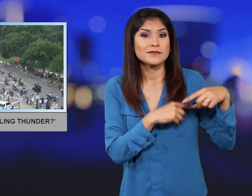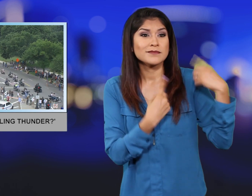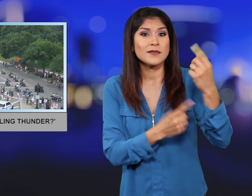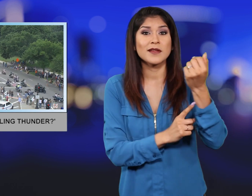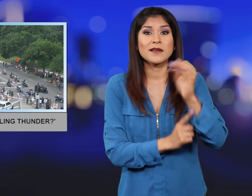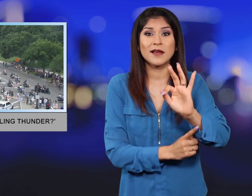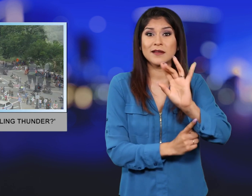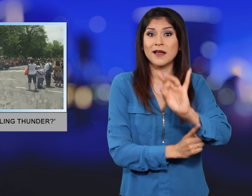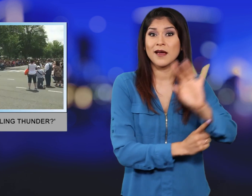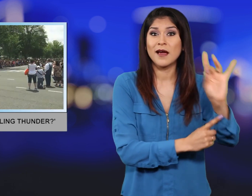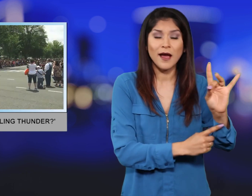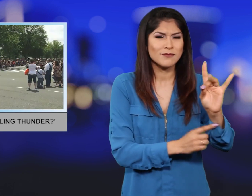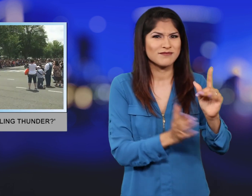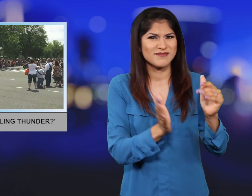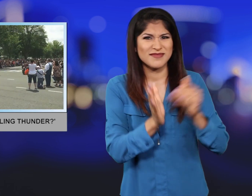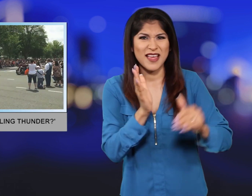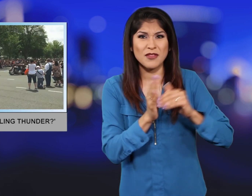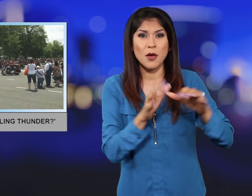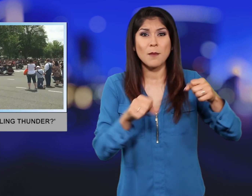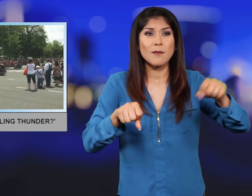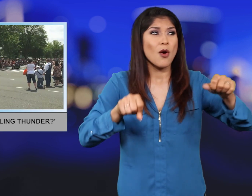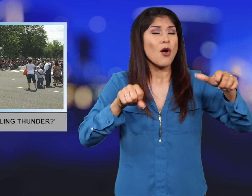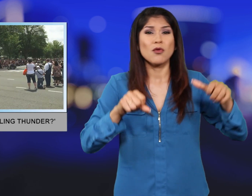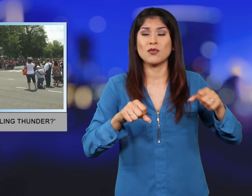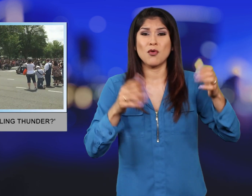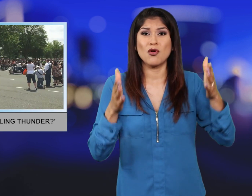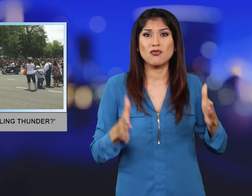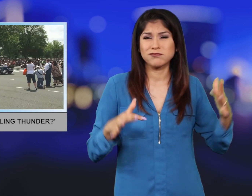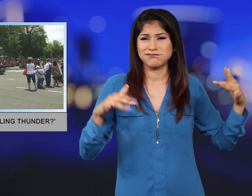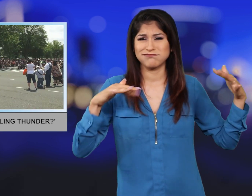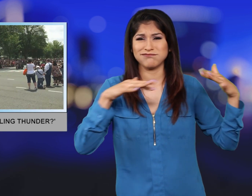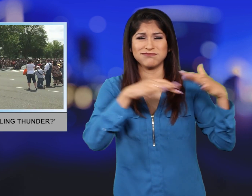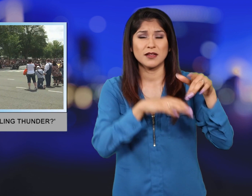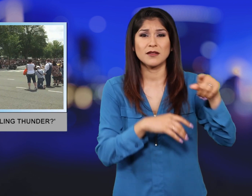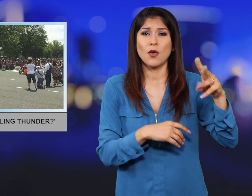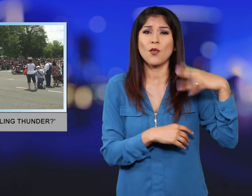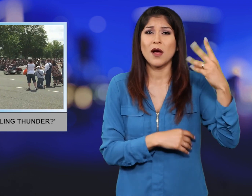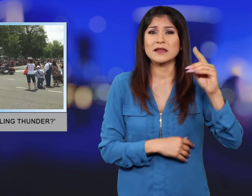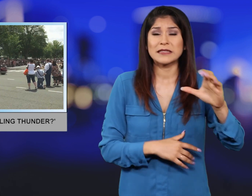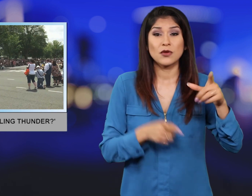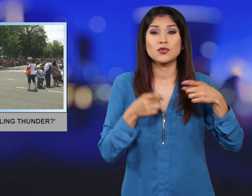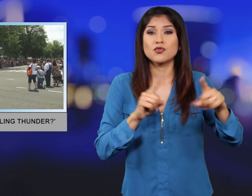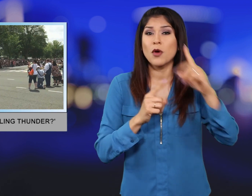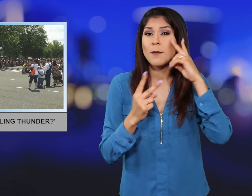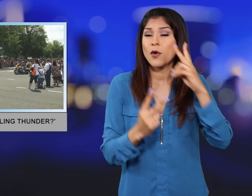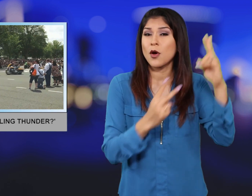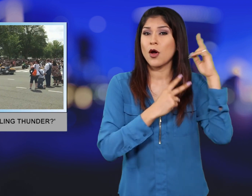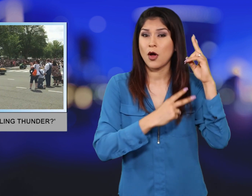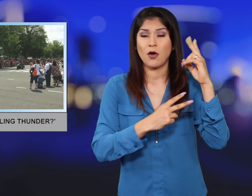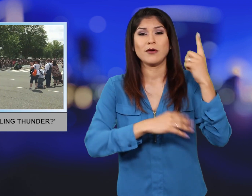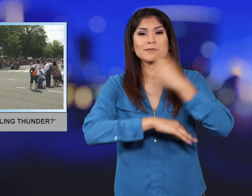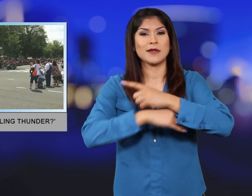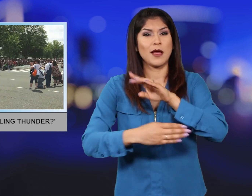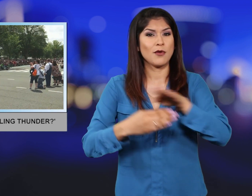Since 1988 hundreds of thousands of motorcyclists converge on Washington, DC on Memorial Day